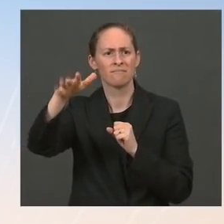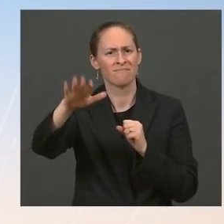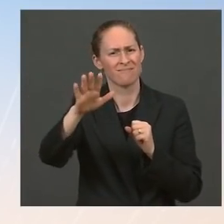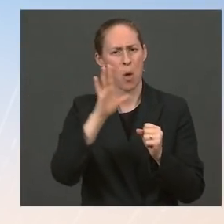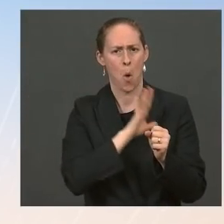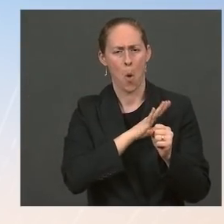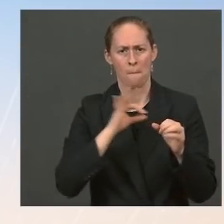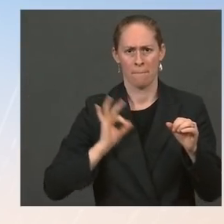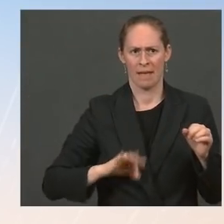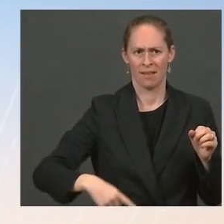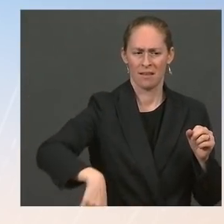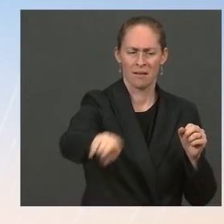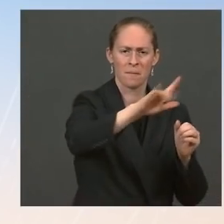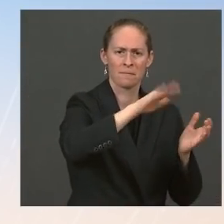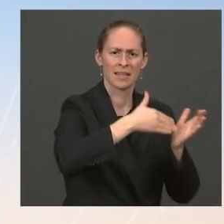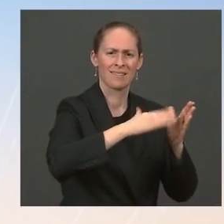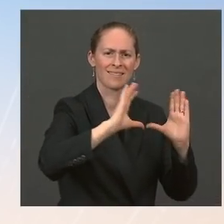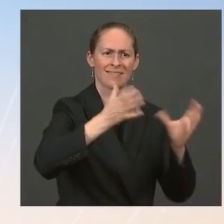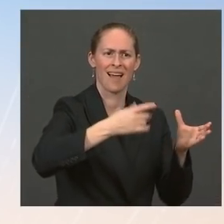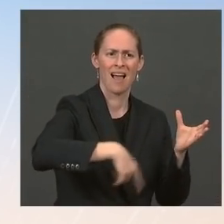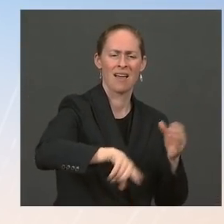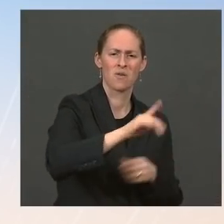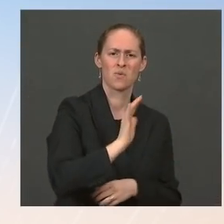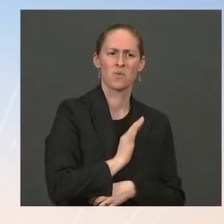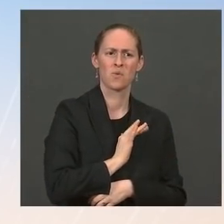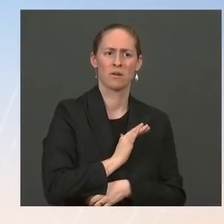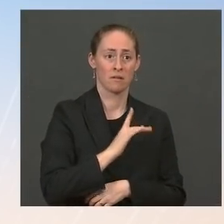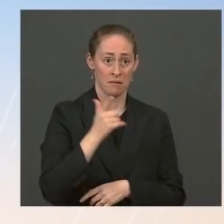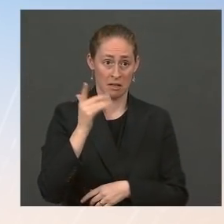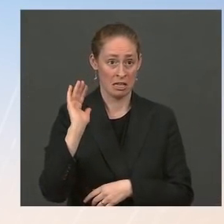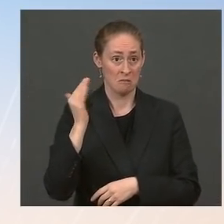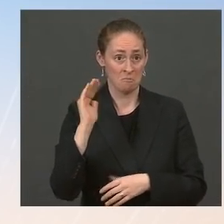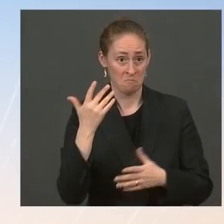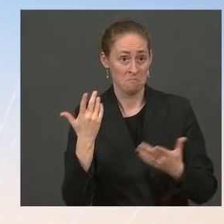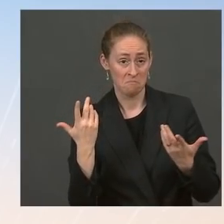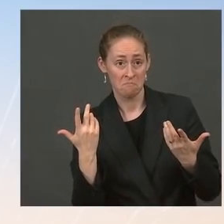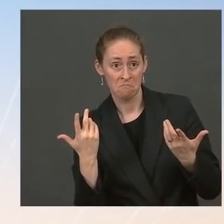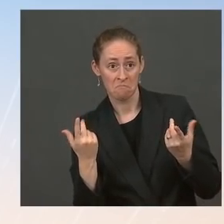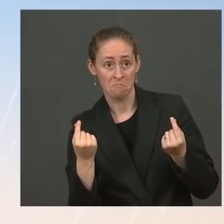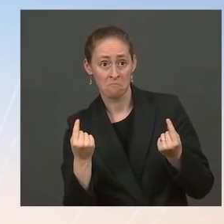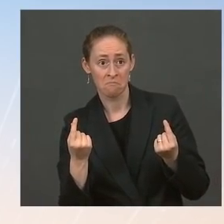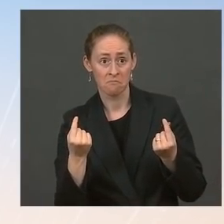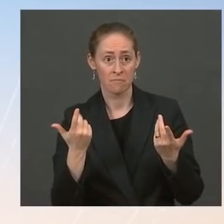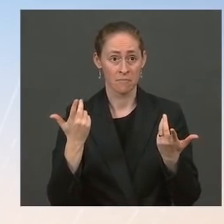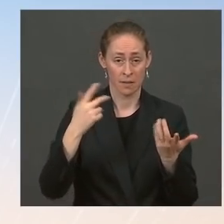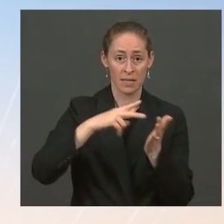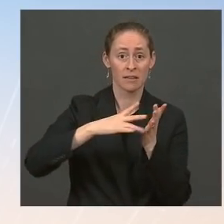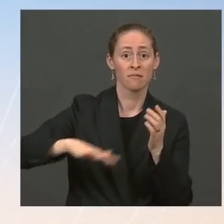given it would be a pretty significant tax break for the wealthy? Ms. Psaki: Well, let me start by first --